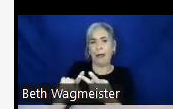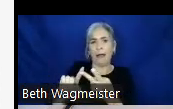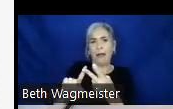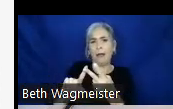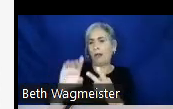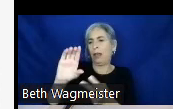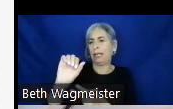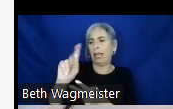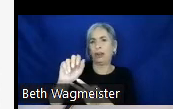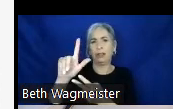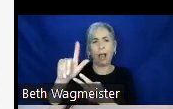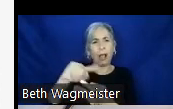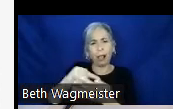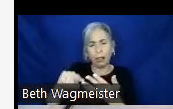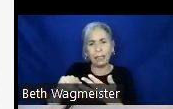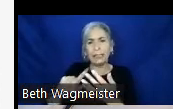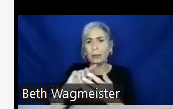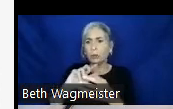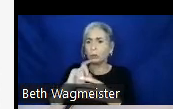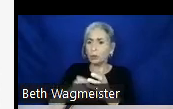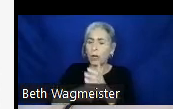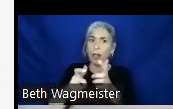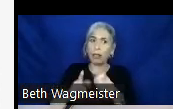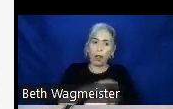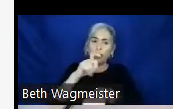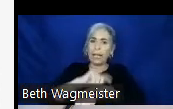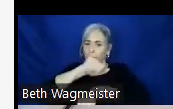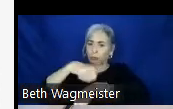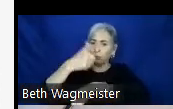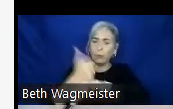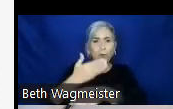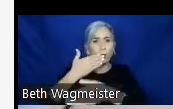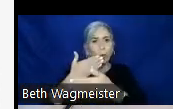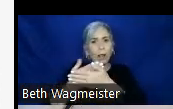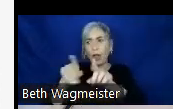things that take a really long time to build well and do accessibly, to have those abstracted out